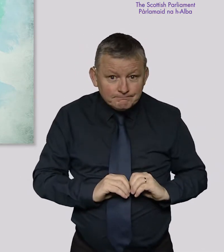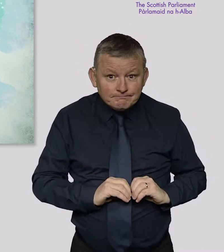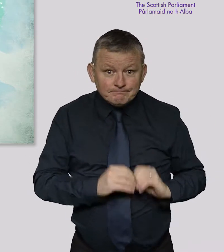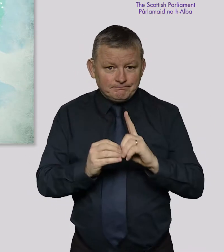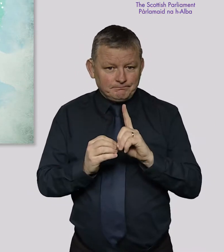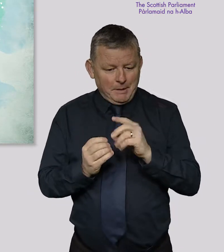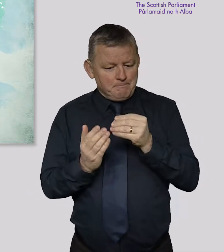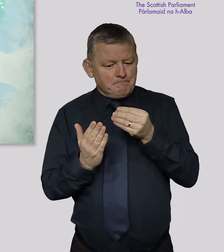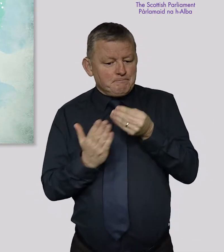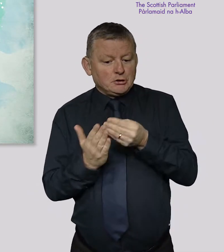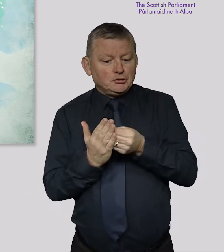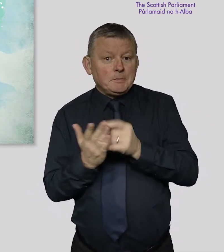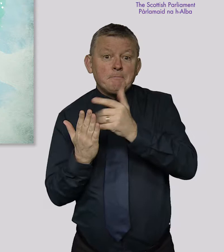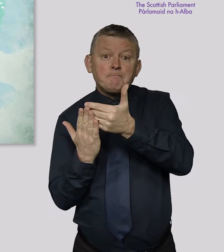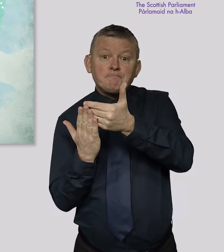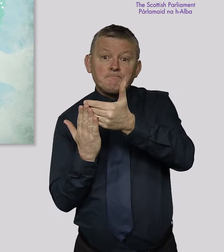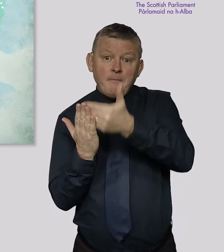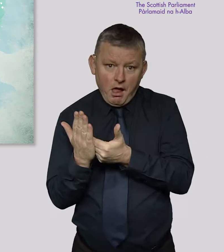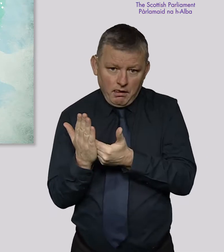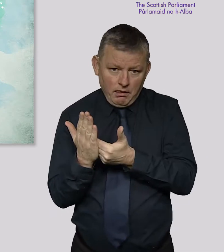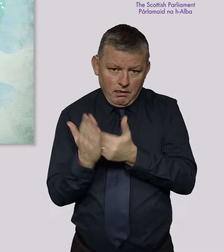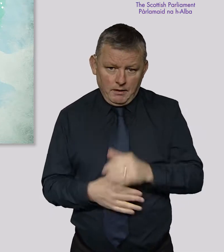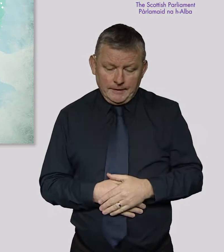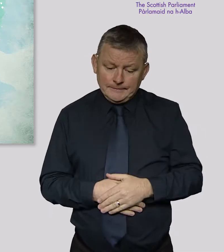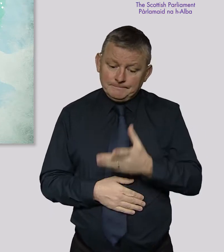It does this by introducing the Budget Bill.